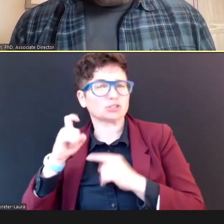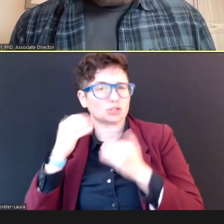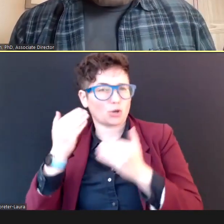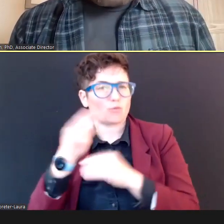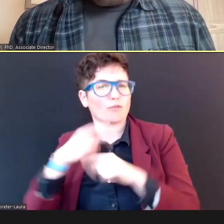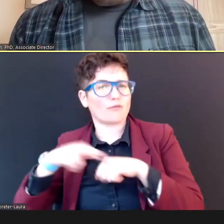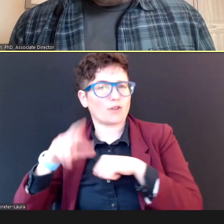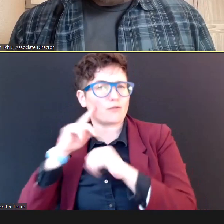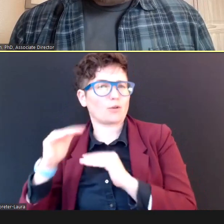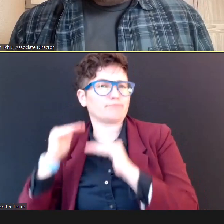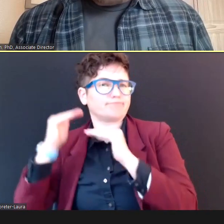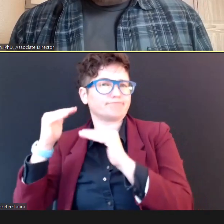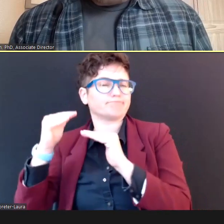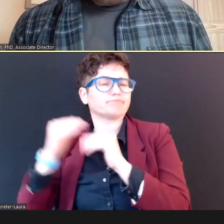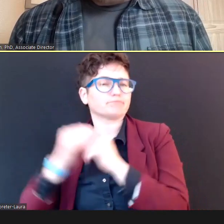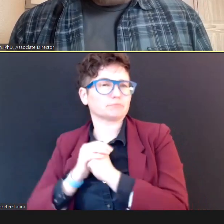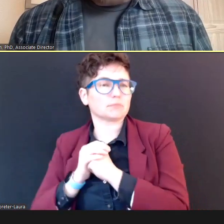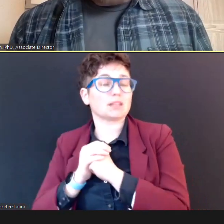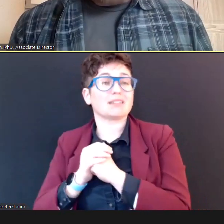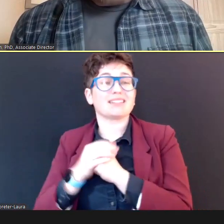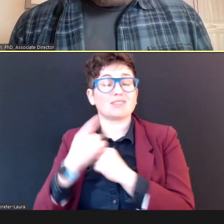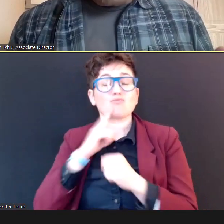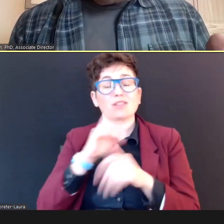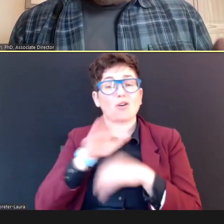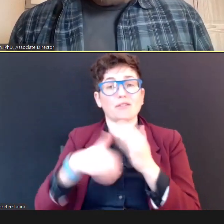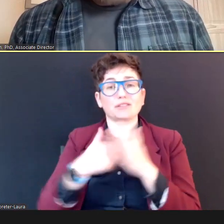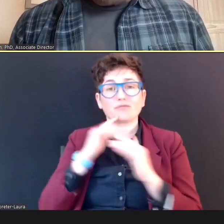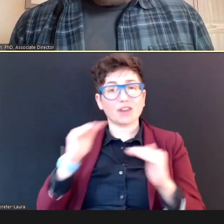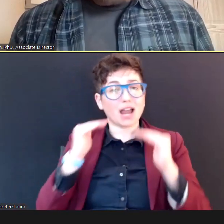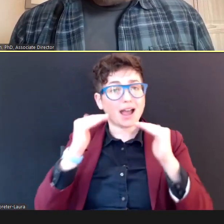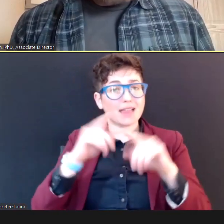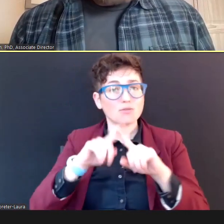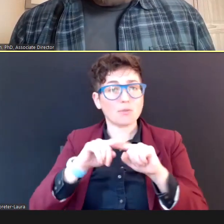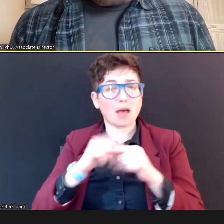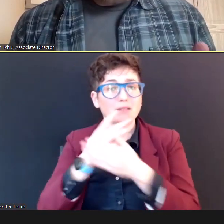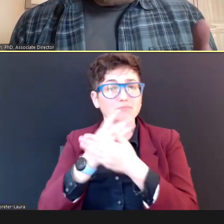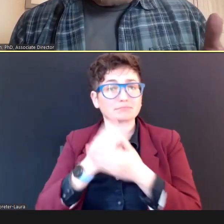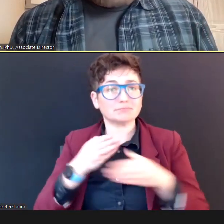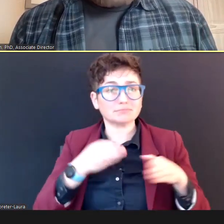reliable hearing screening methods that